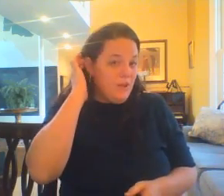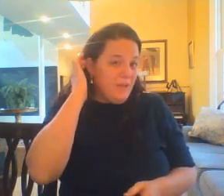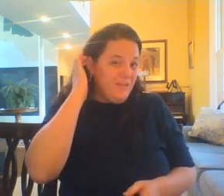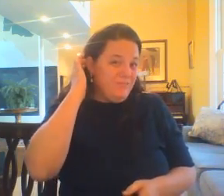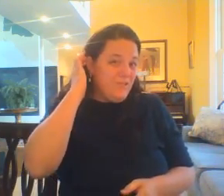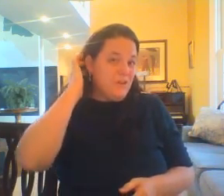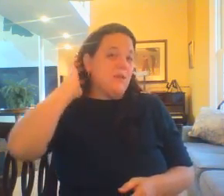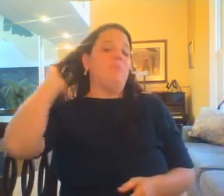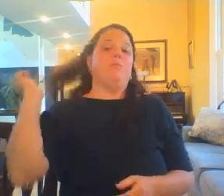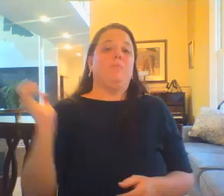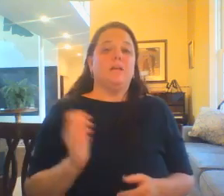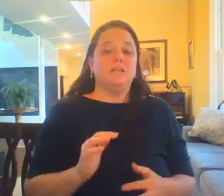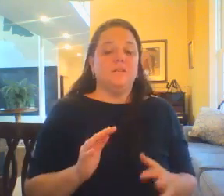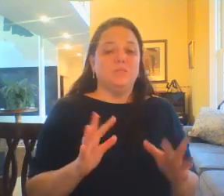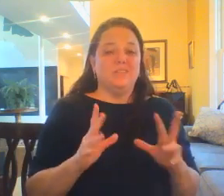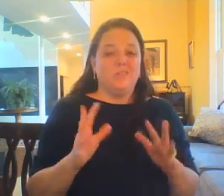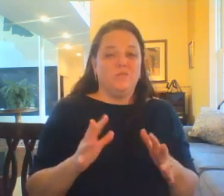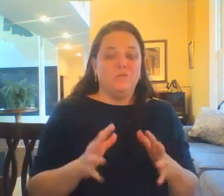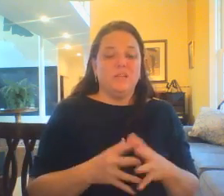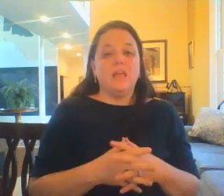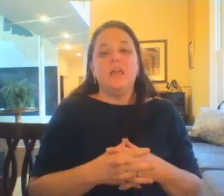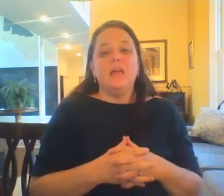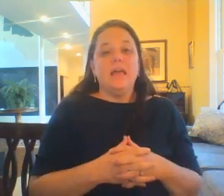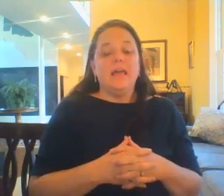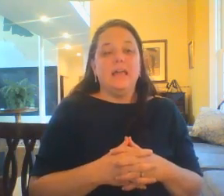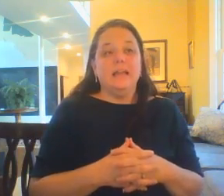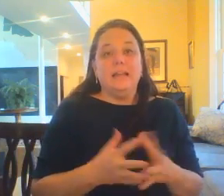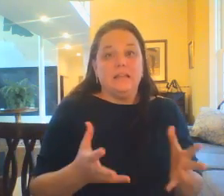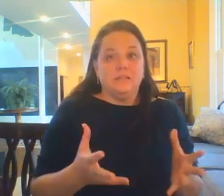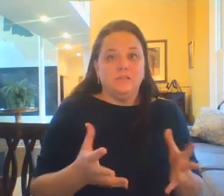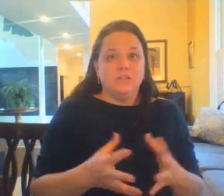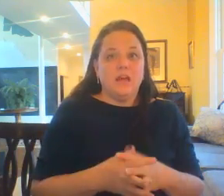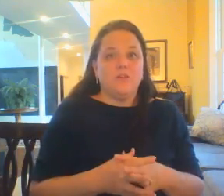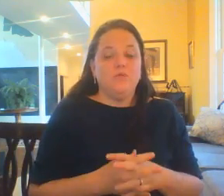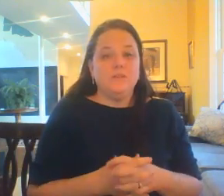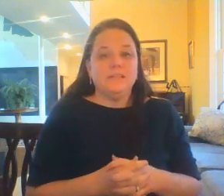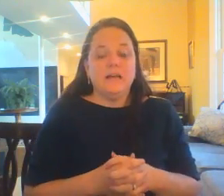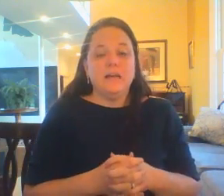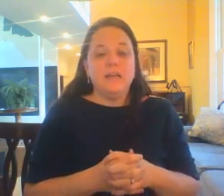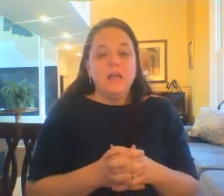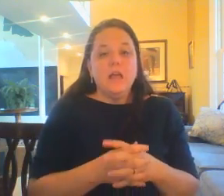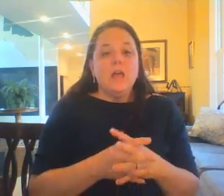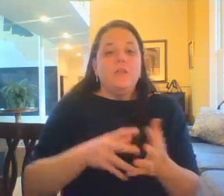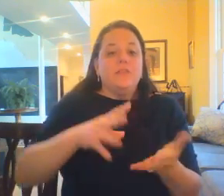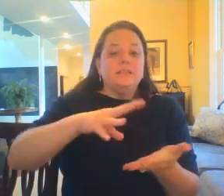y'all might have a hard time remembering because it was a little confusing and it